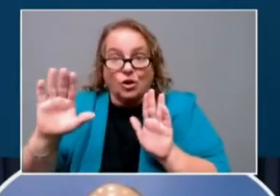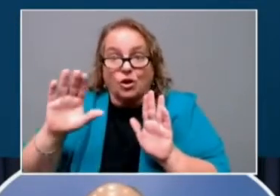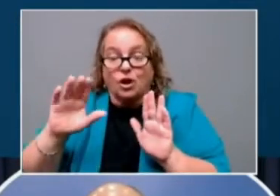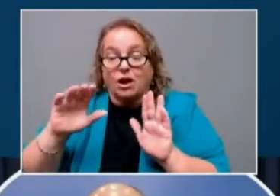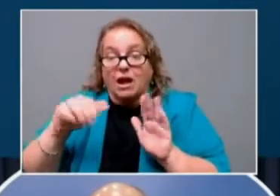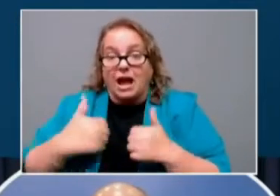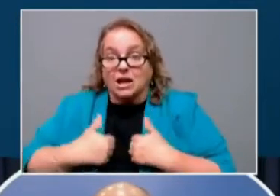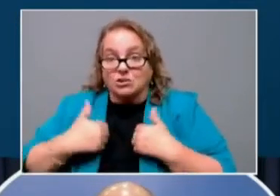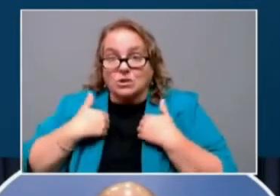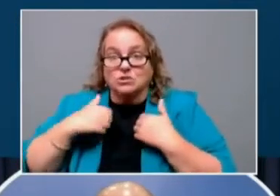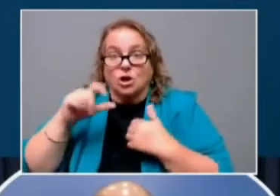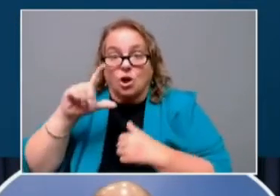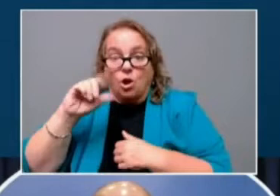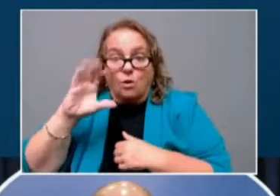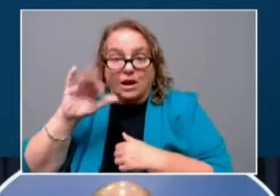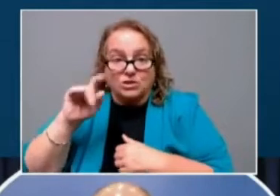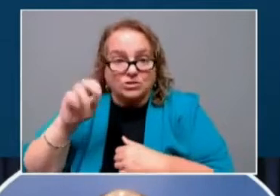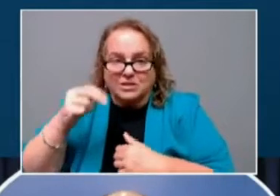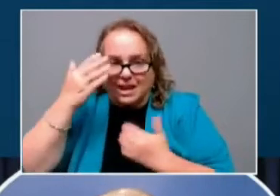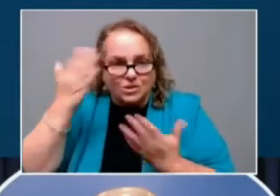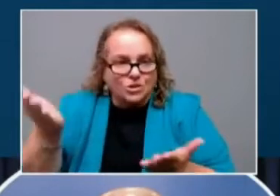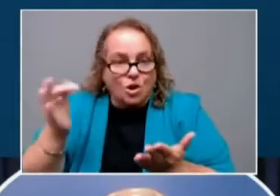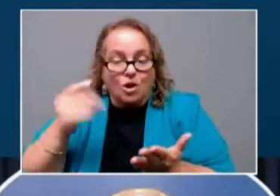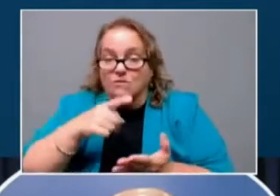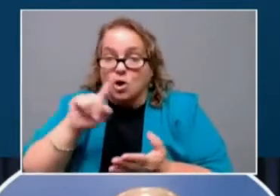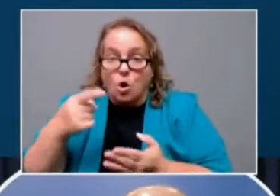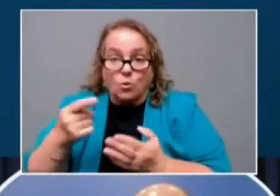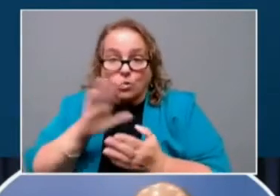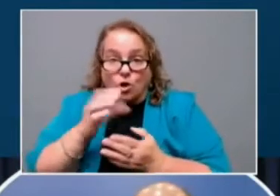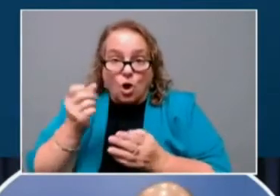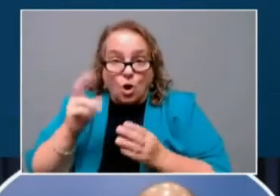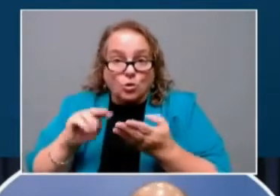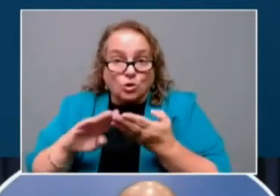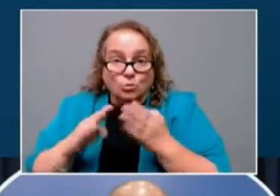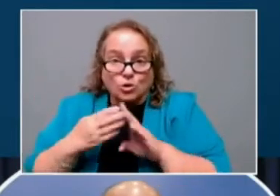just on their community or their own practice In aggregate though the 139